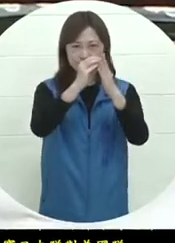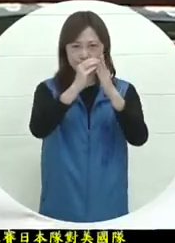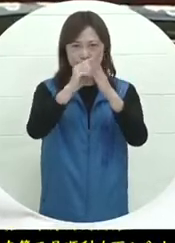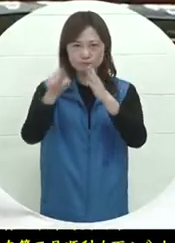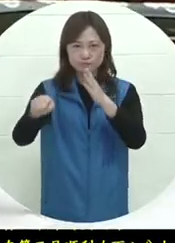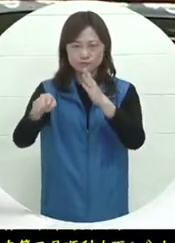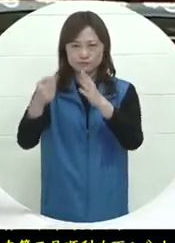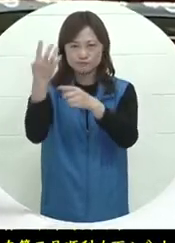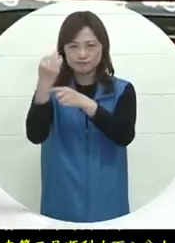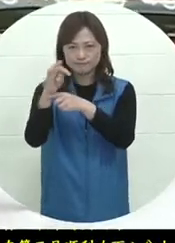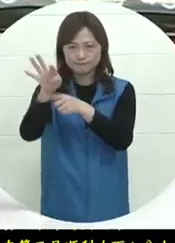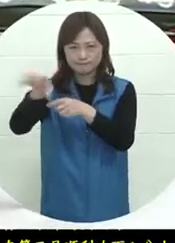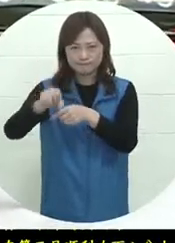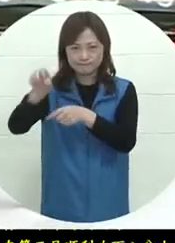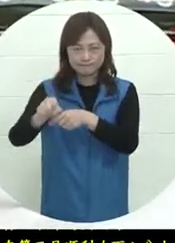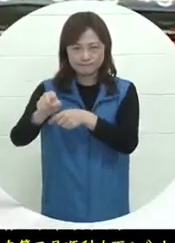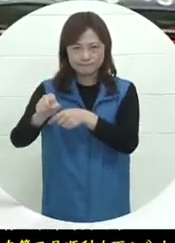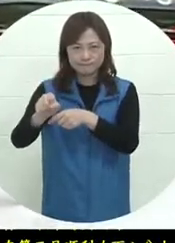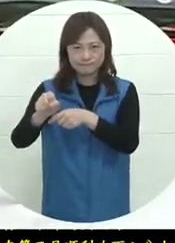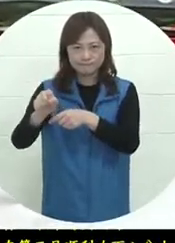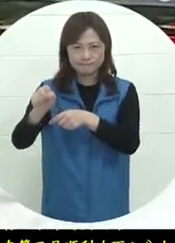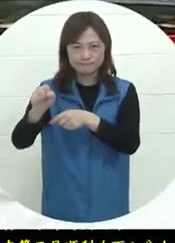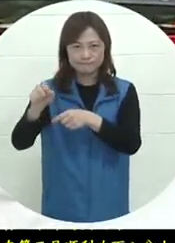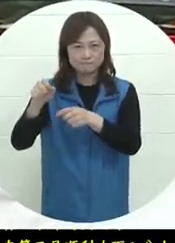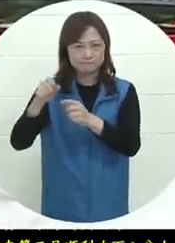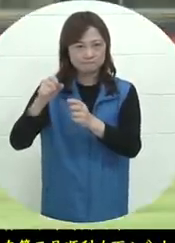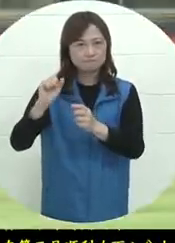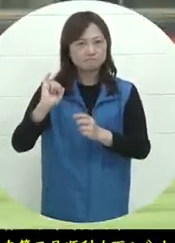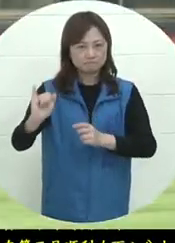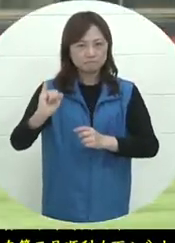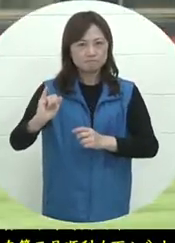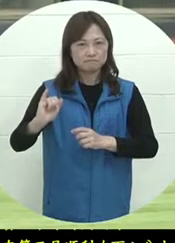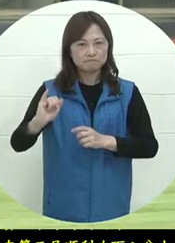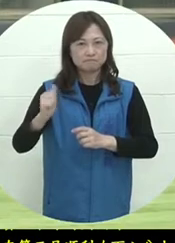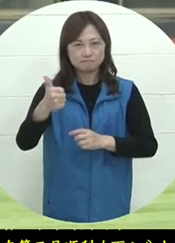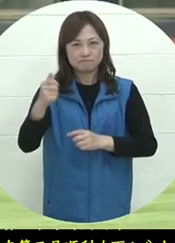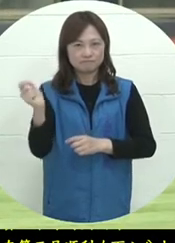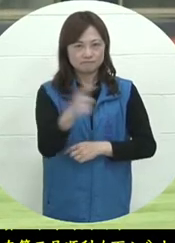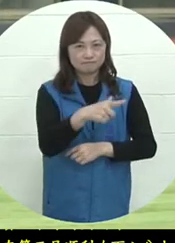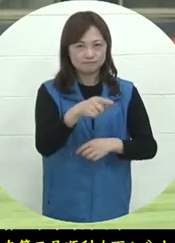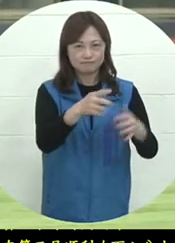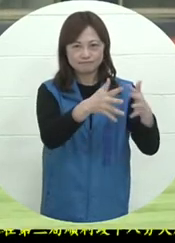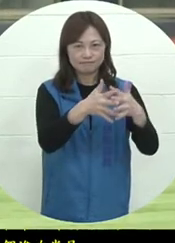is slightly better than that of the American team , so they now maintain a good 6-point lead.